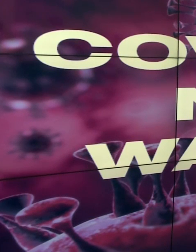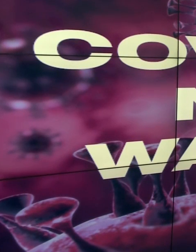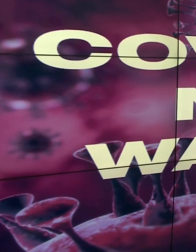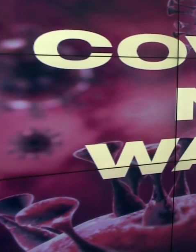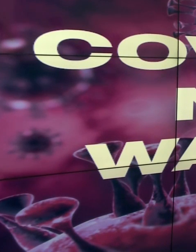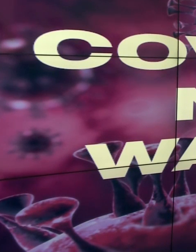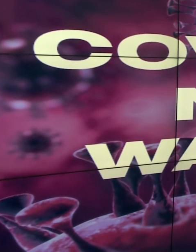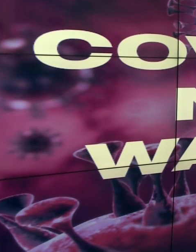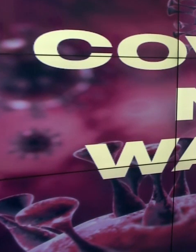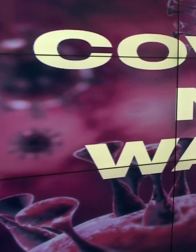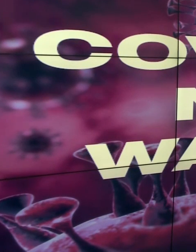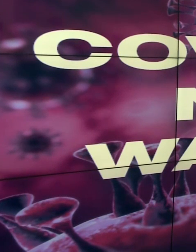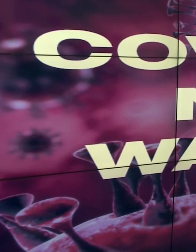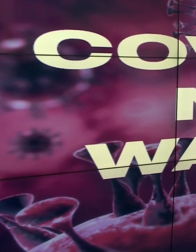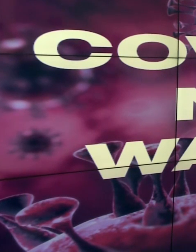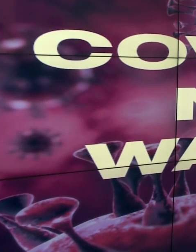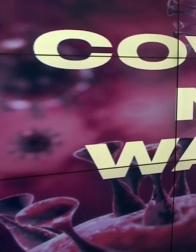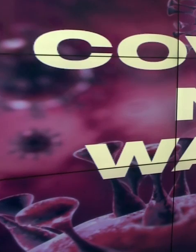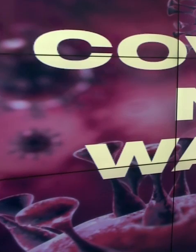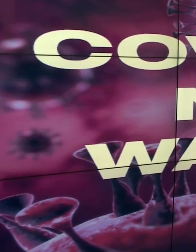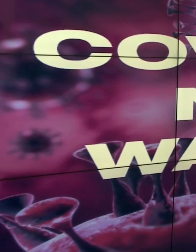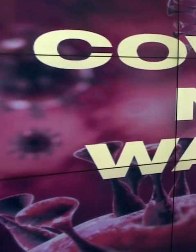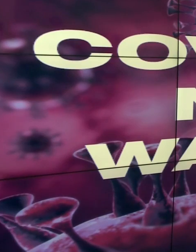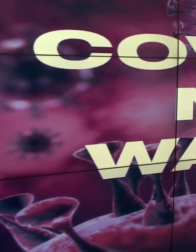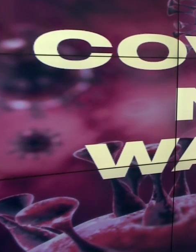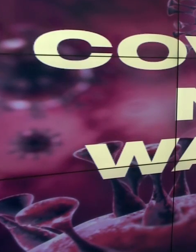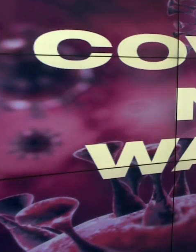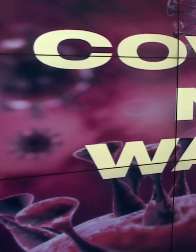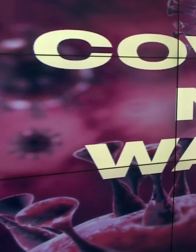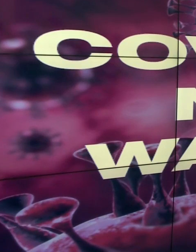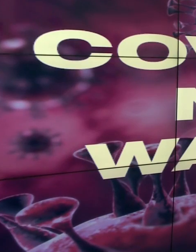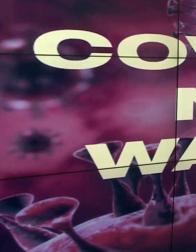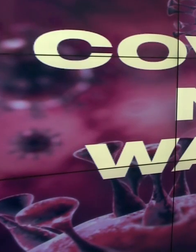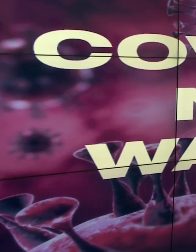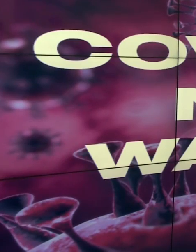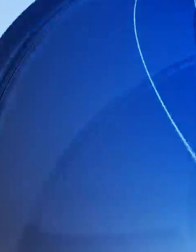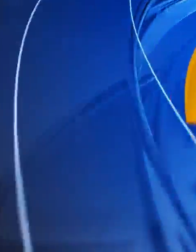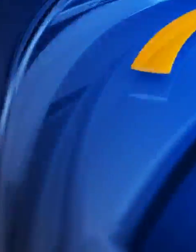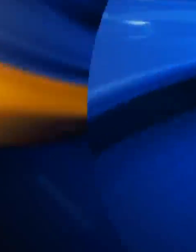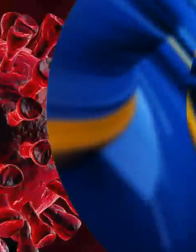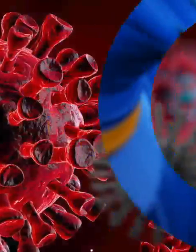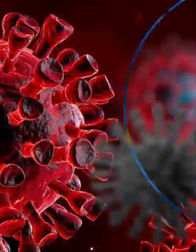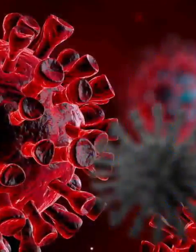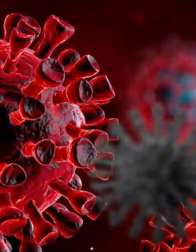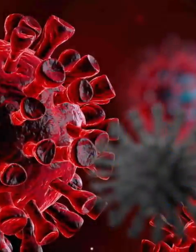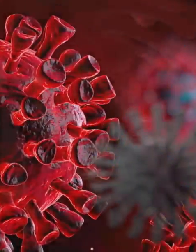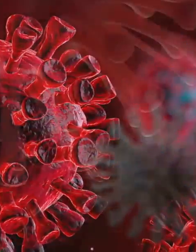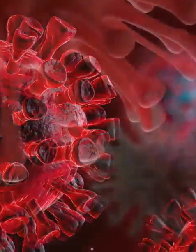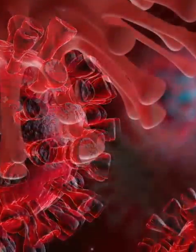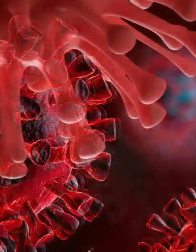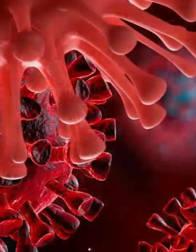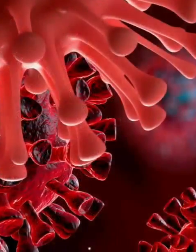AT 9. STAY HOME, STAY HEALTHY, STAY CONNECTED. THAT WAS GOVERNOR BURGUM'S MESSAGE TODAY AS HE BEGAN HIS DAILY BRIEFING.